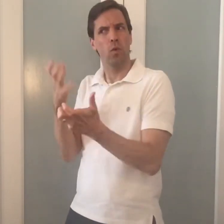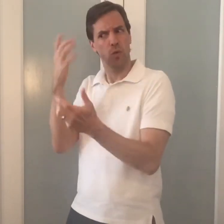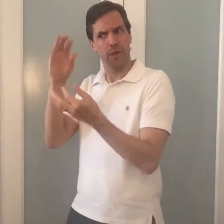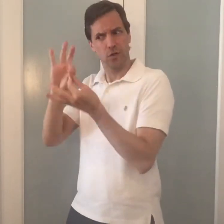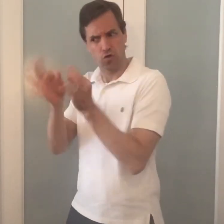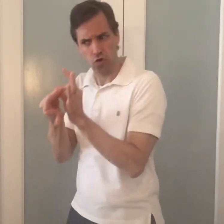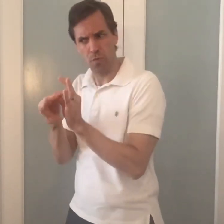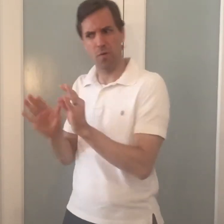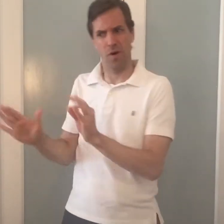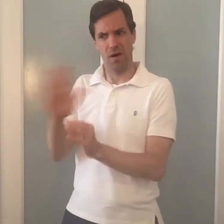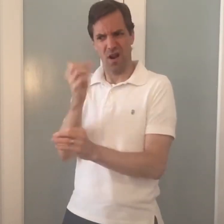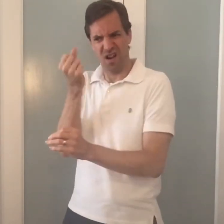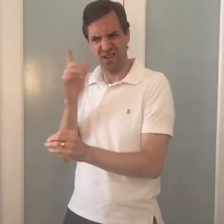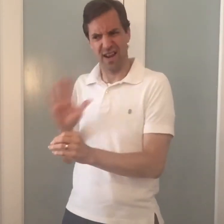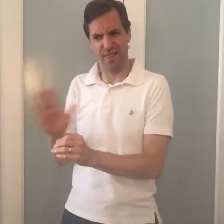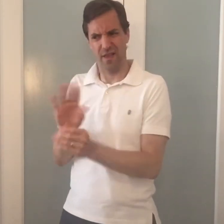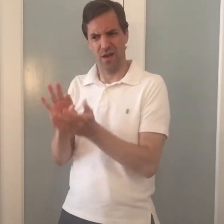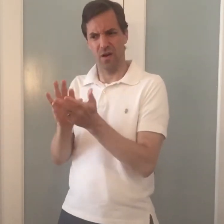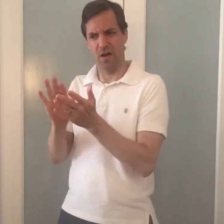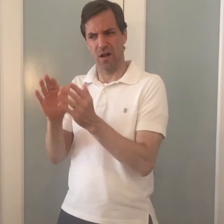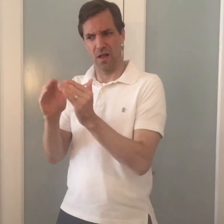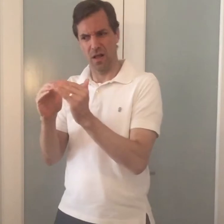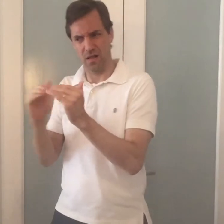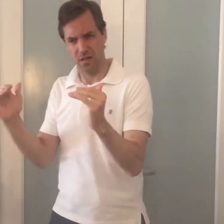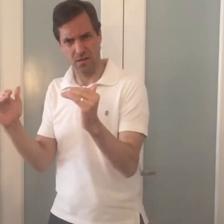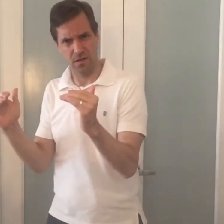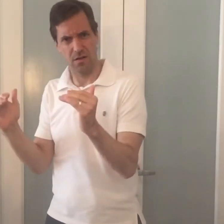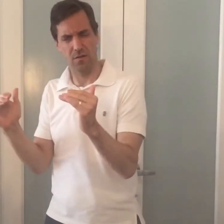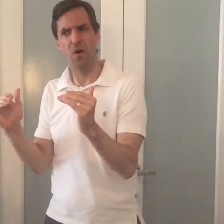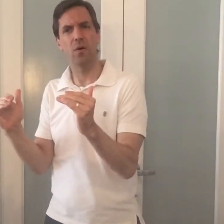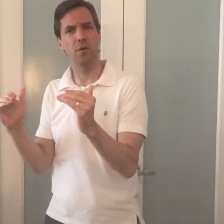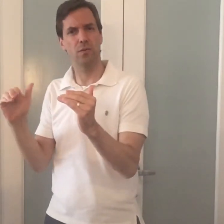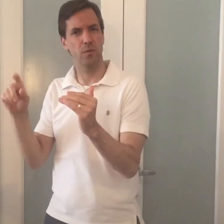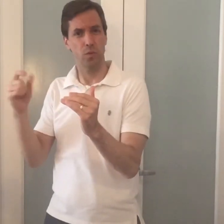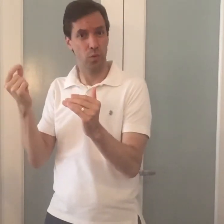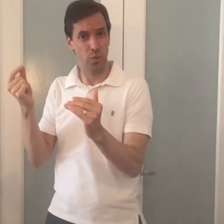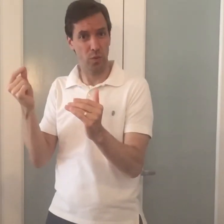to understand or interpret a child's language outcomes or their language level appropriately,